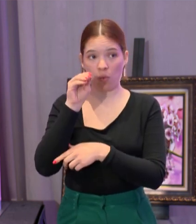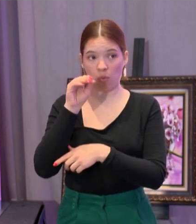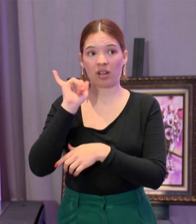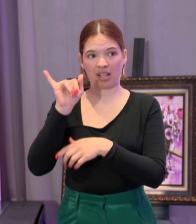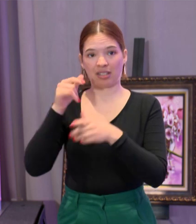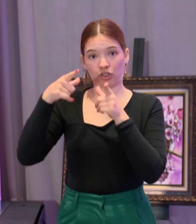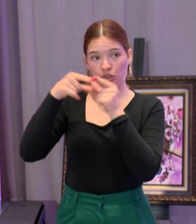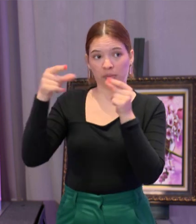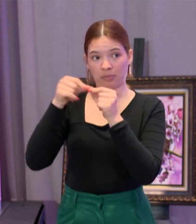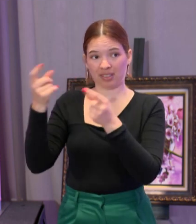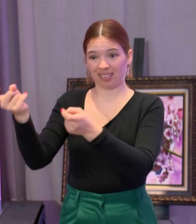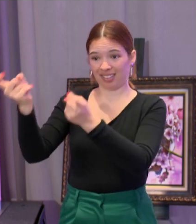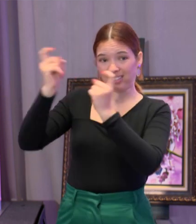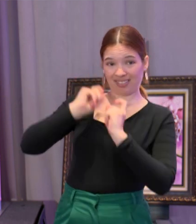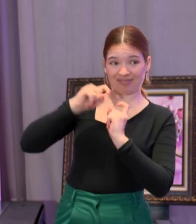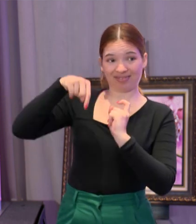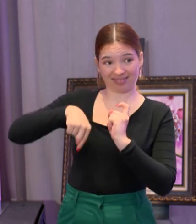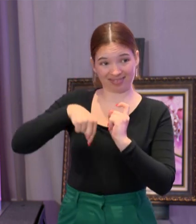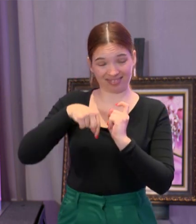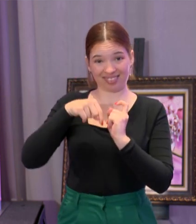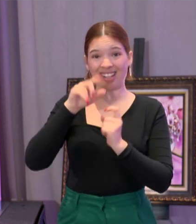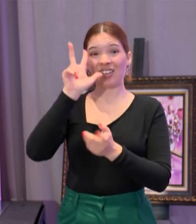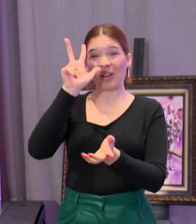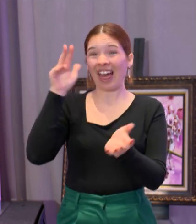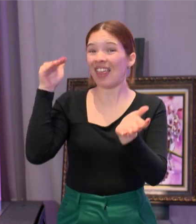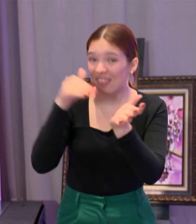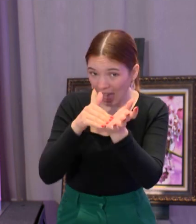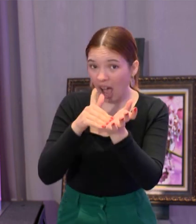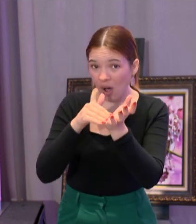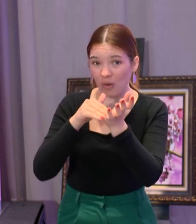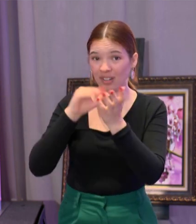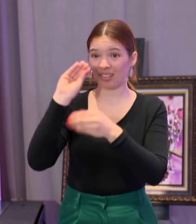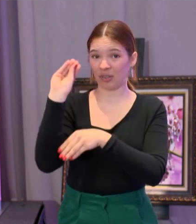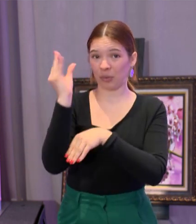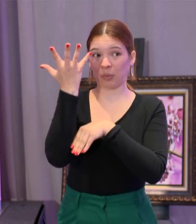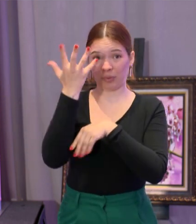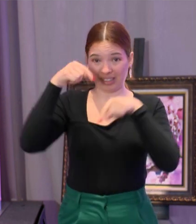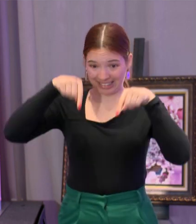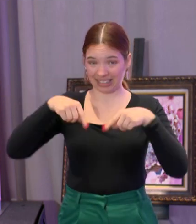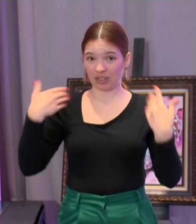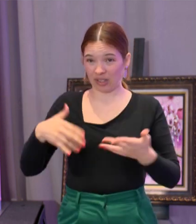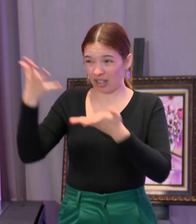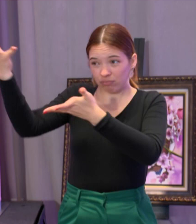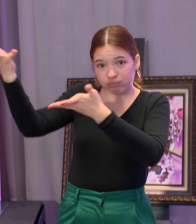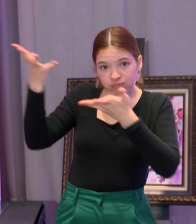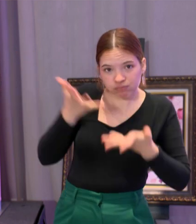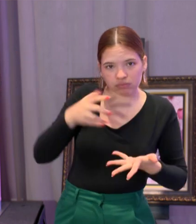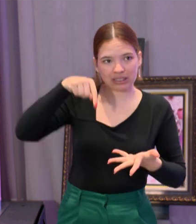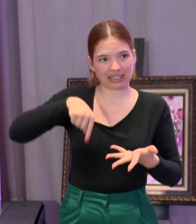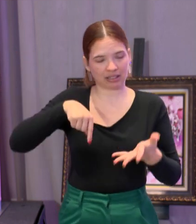CHERRY BLOSSOM TREES. RESIDENTS AND VISITORS HAVE ENJOYED THESE TREES EVER SINCE.